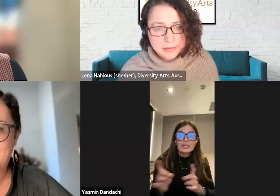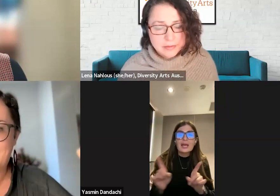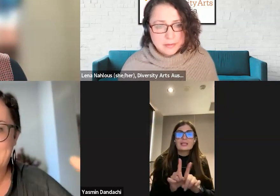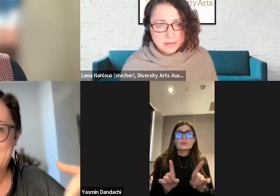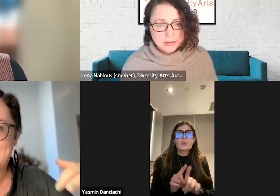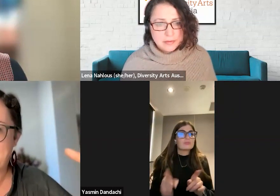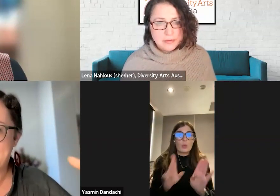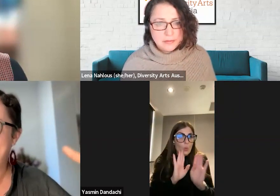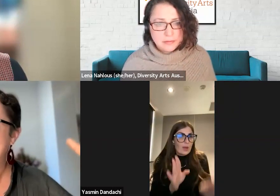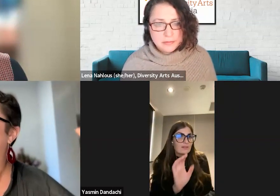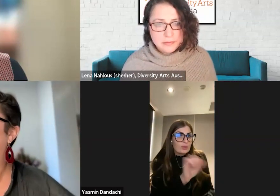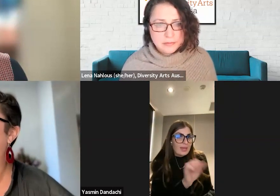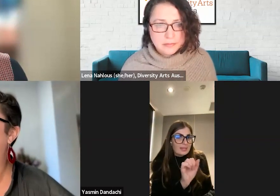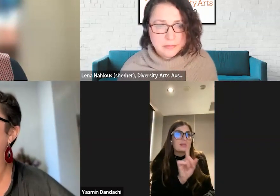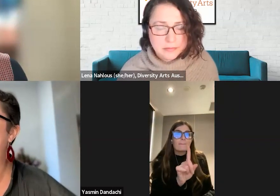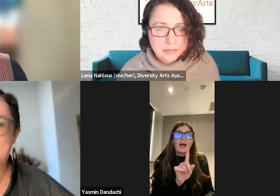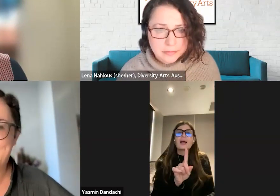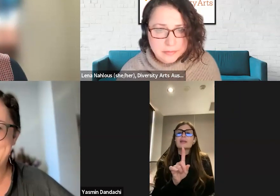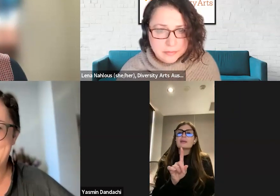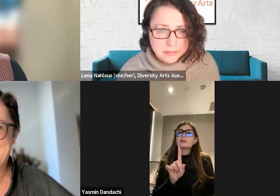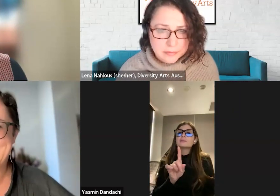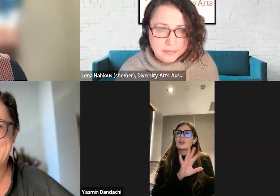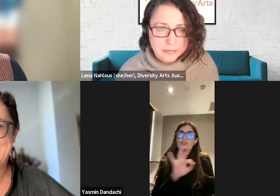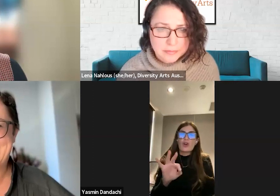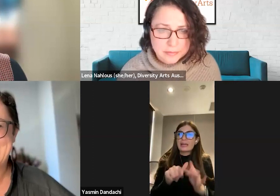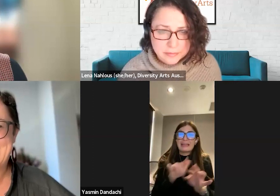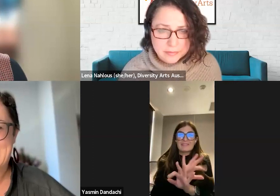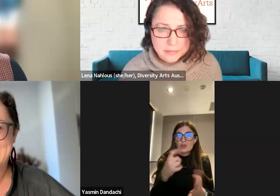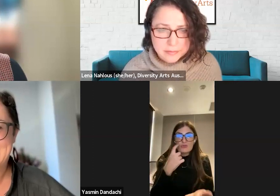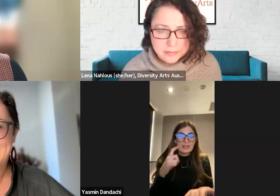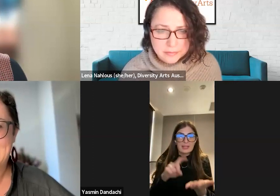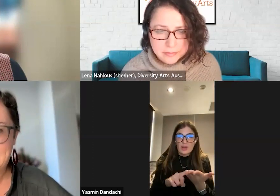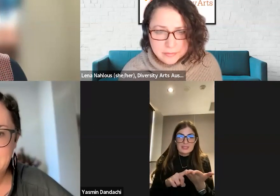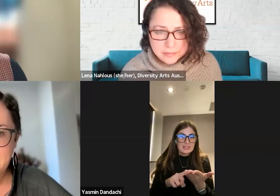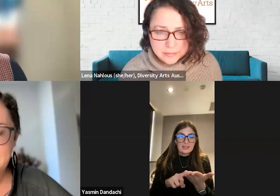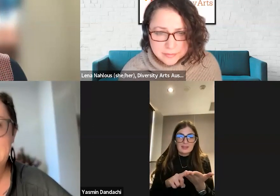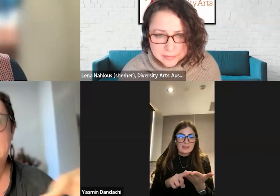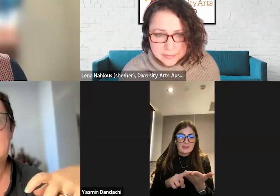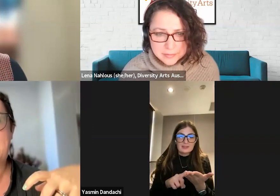wonderful on the one hand, but not if it's not recognizing that labour.